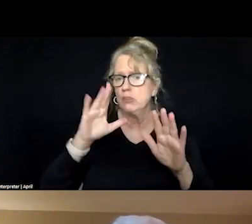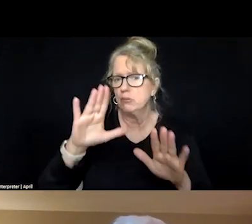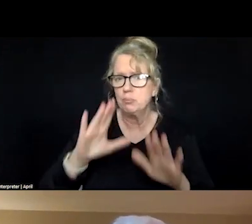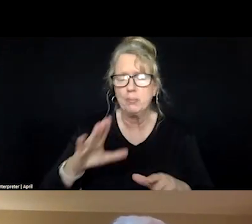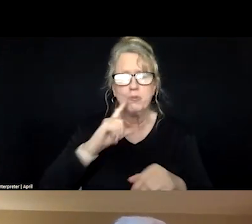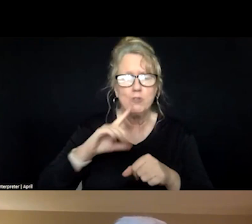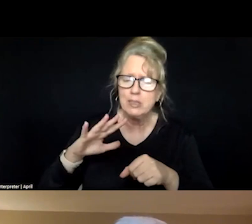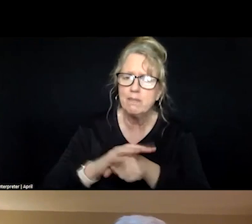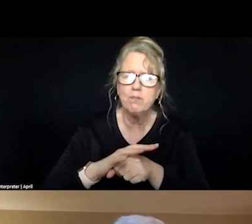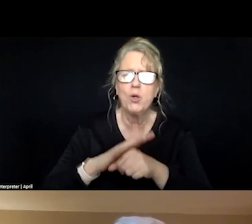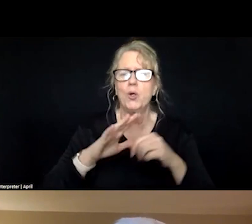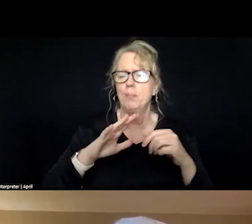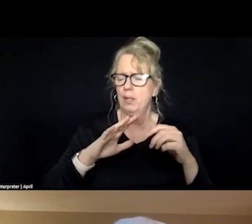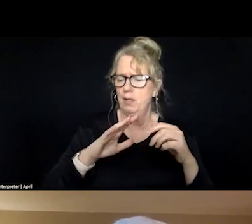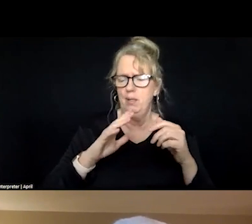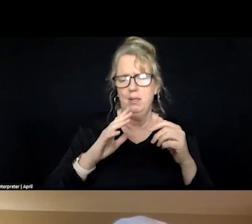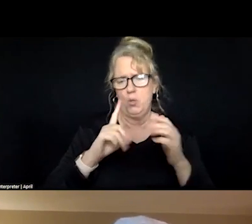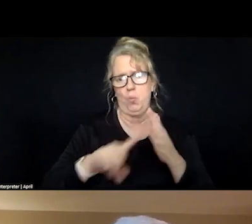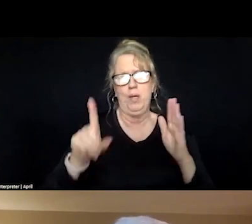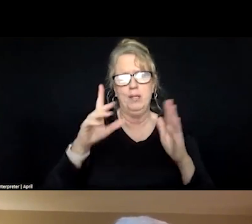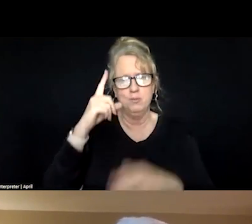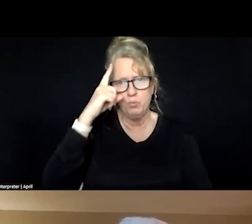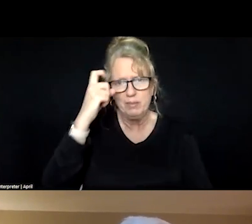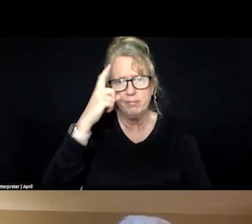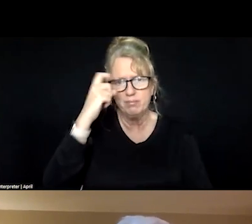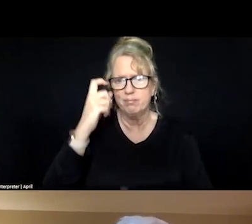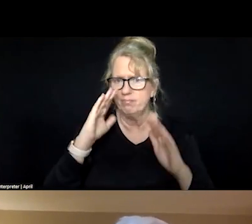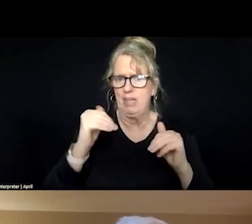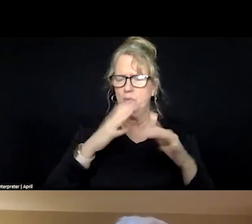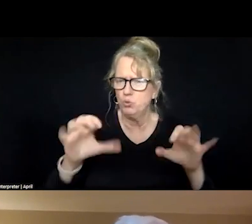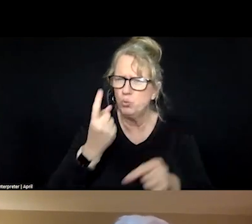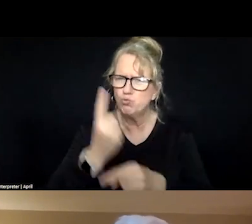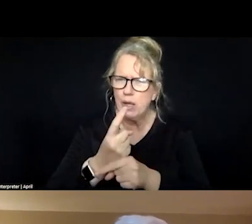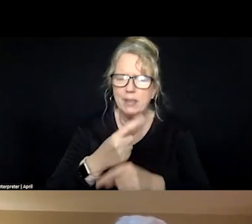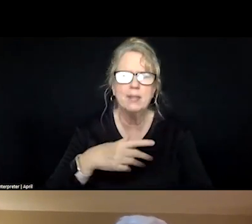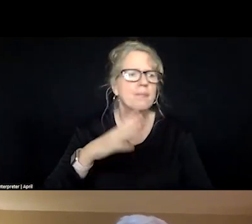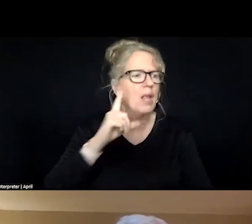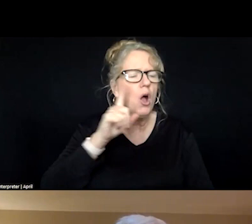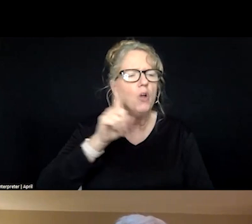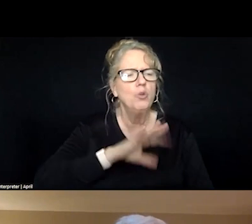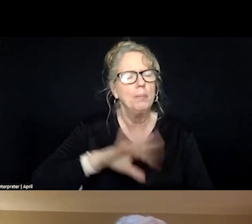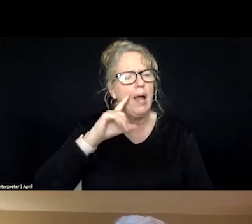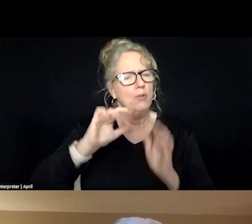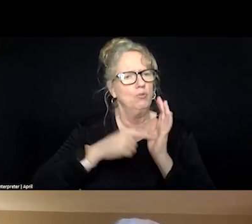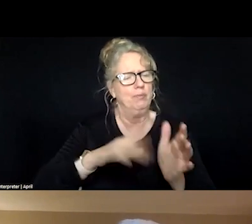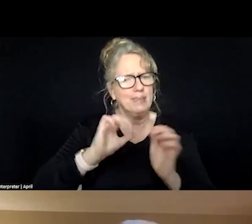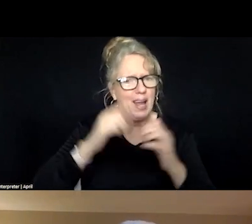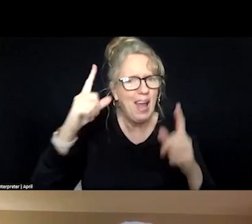EVERYTHING THAT WE HAVE EXPECTED ABOUT DOING THIS RIGHT. I THINK IT IS USEFUL TO REFLECT ON HOW FAR WE HAVE COME.